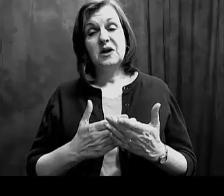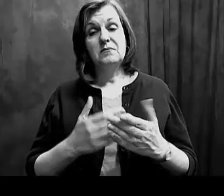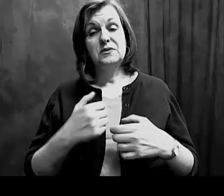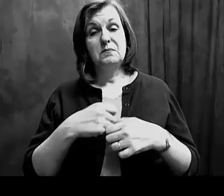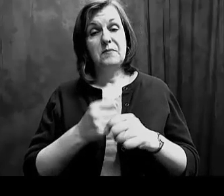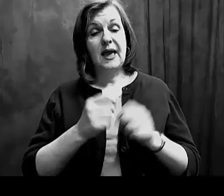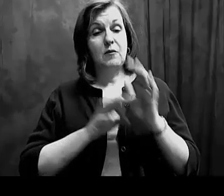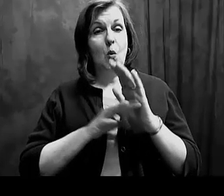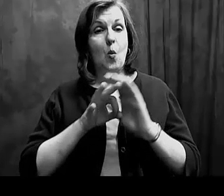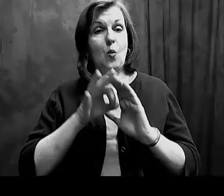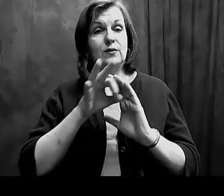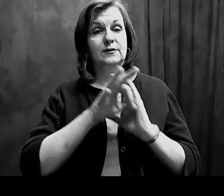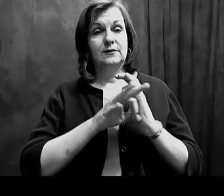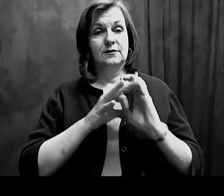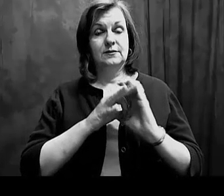making those